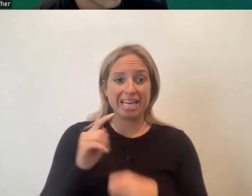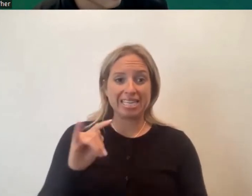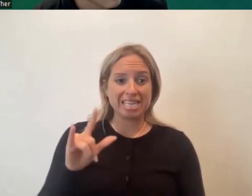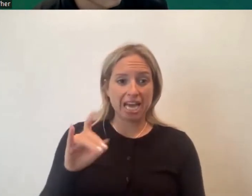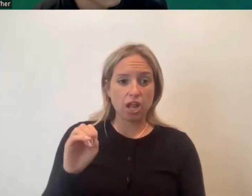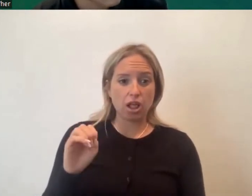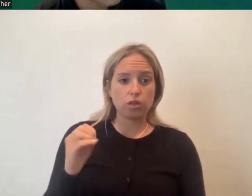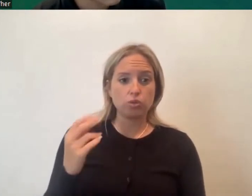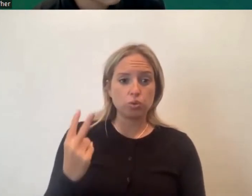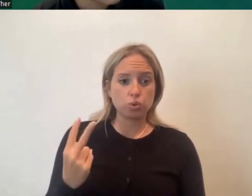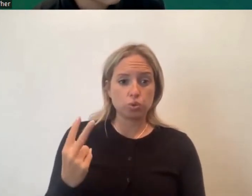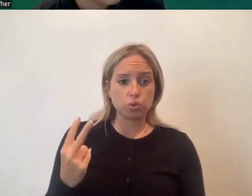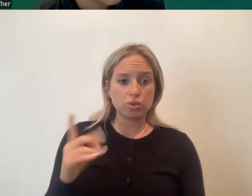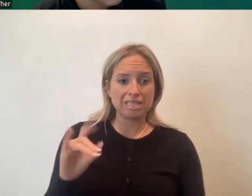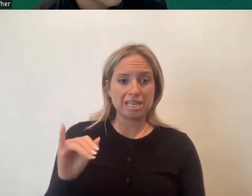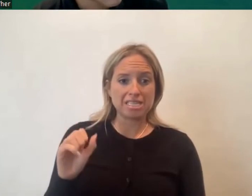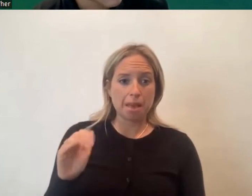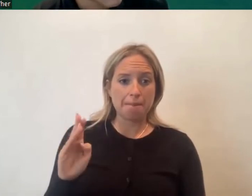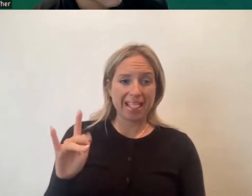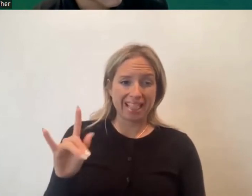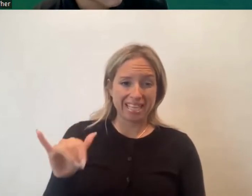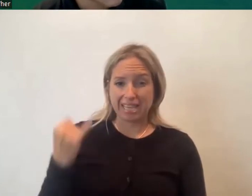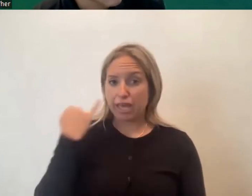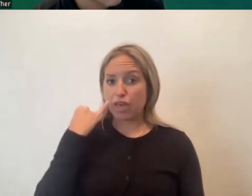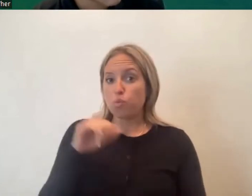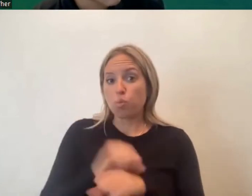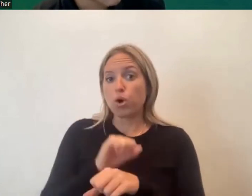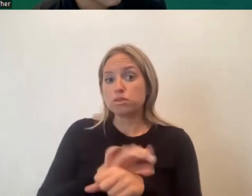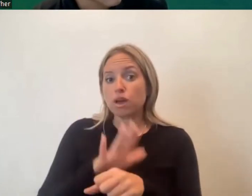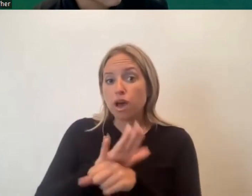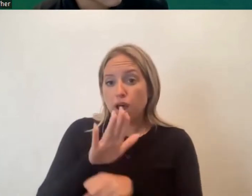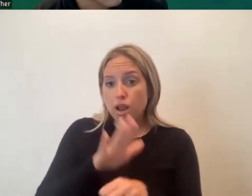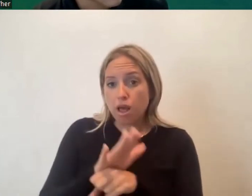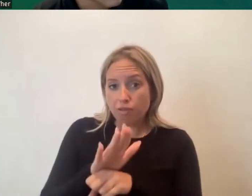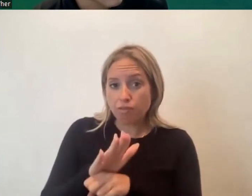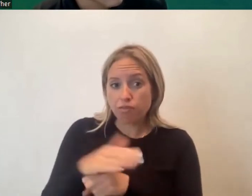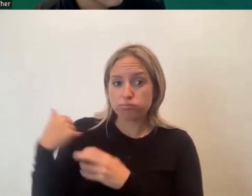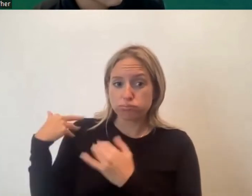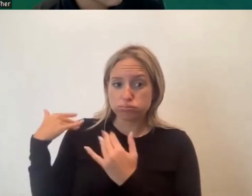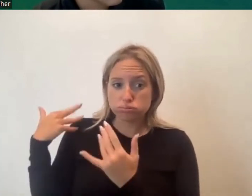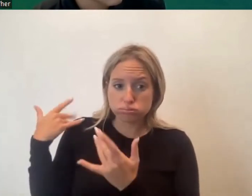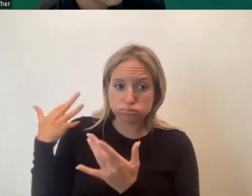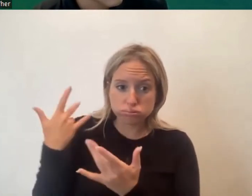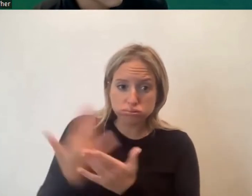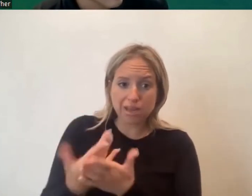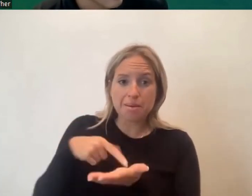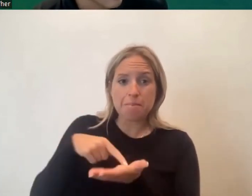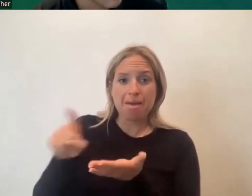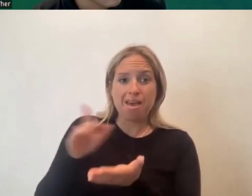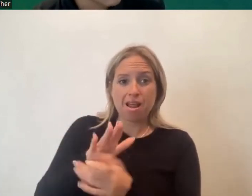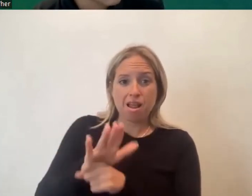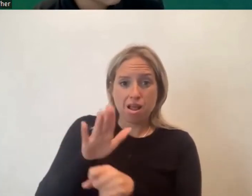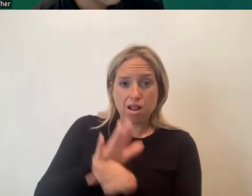if they have worked enough and paid enough into the system and had enough credits of coverage.